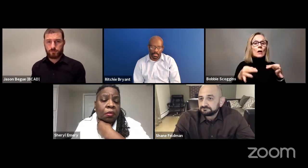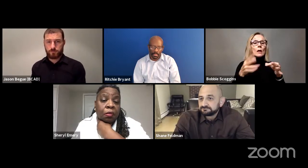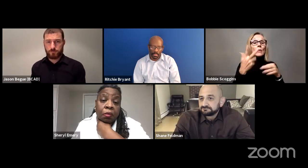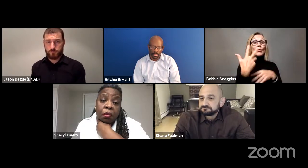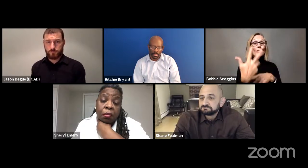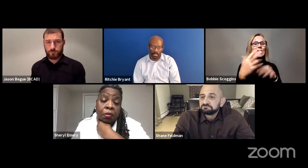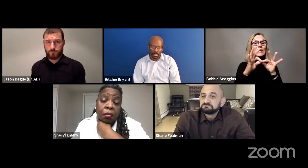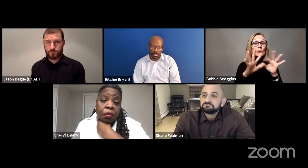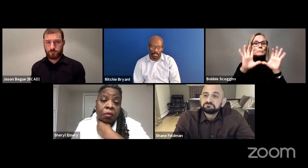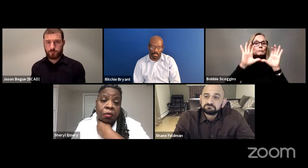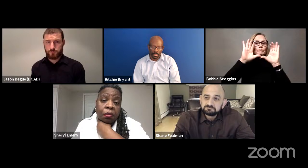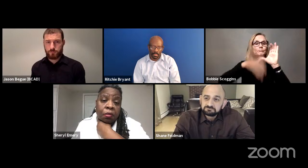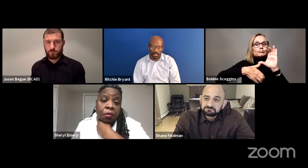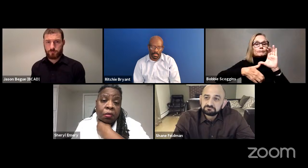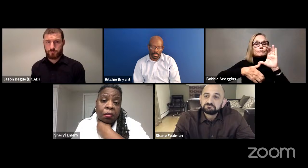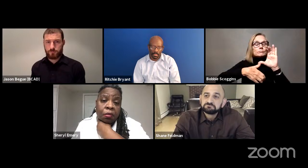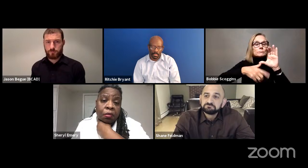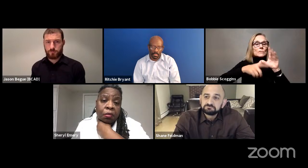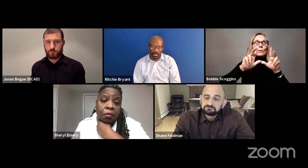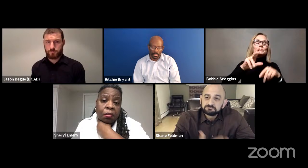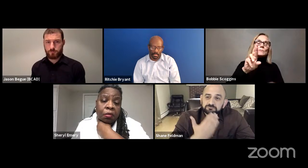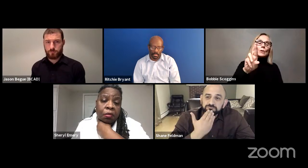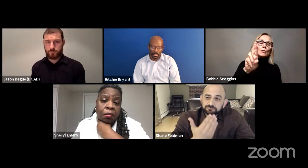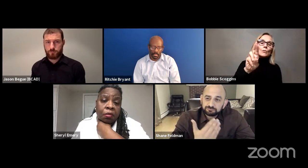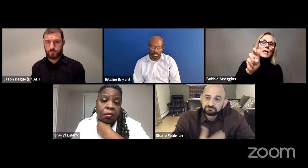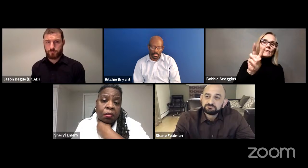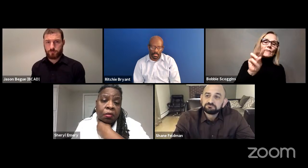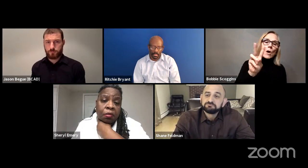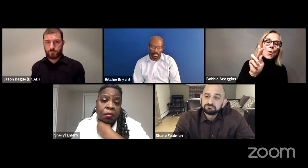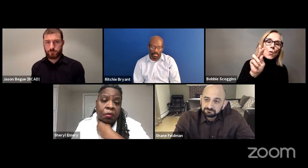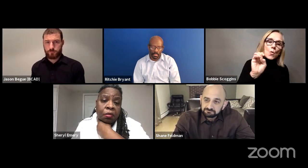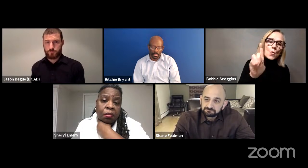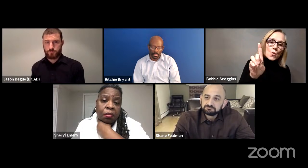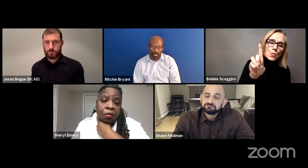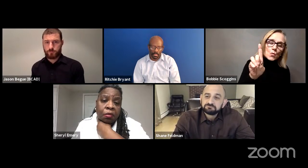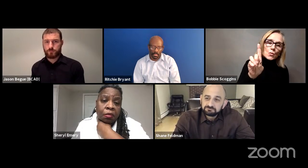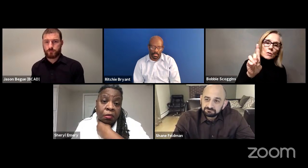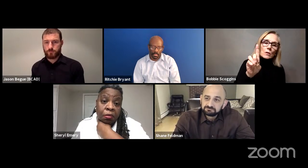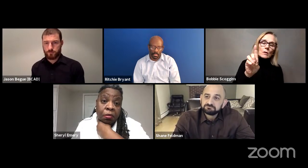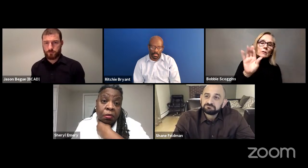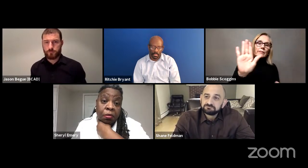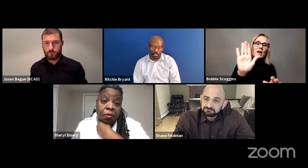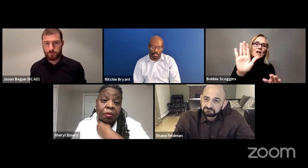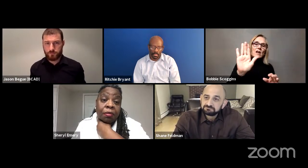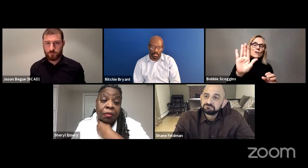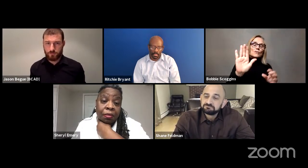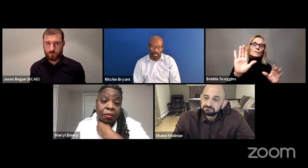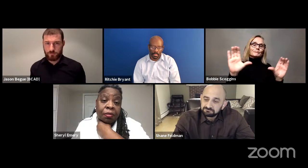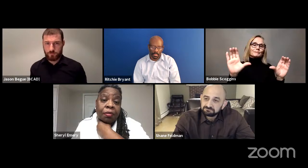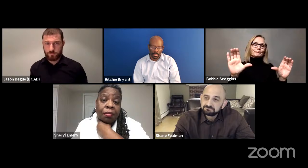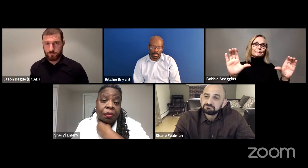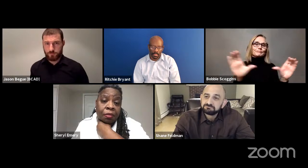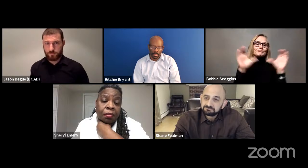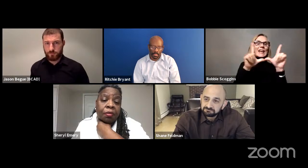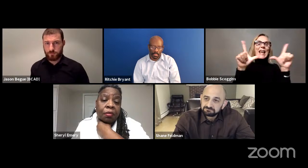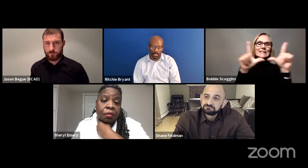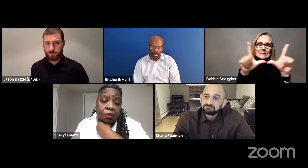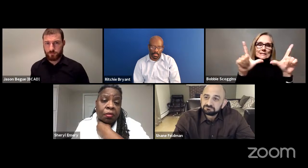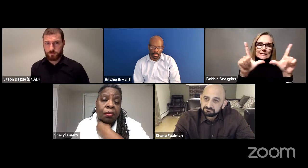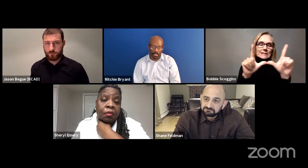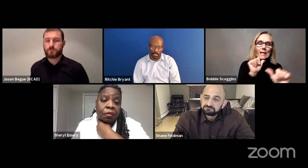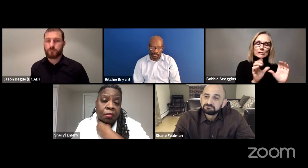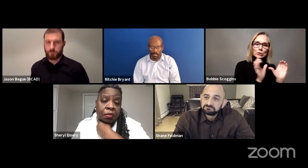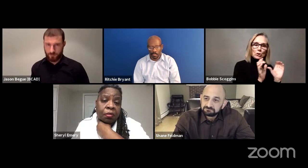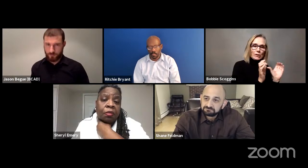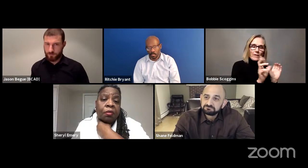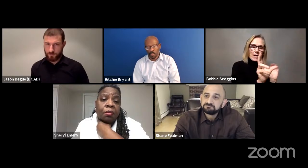all the way up the court system. And interpreters have had their certifications revolved. Their